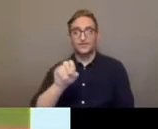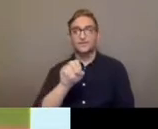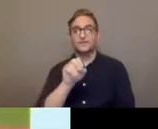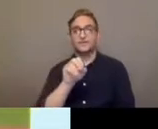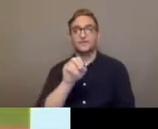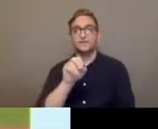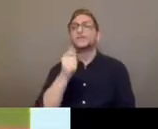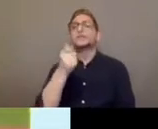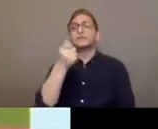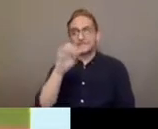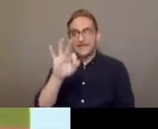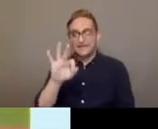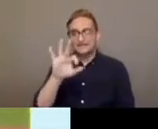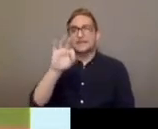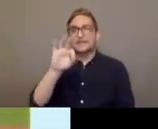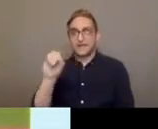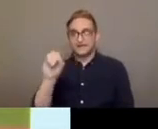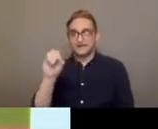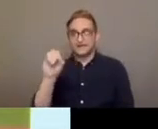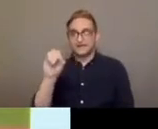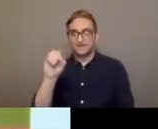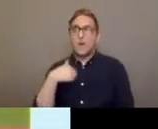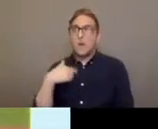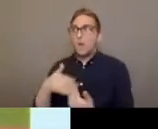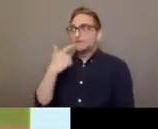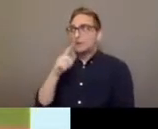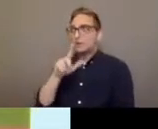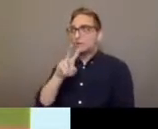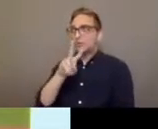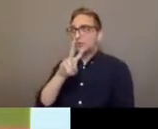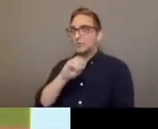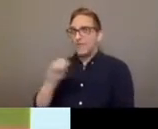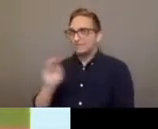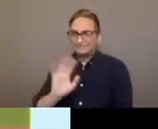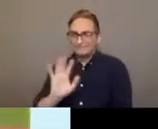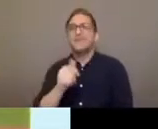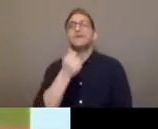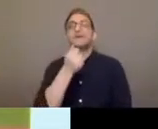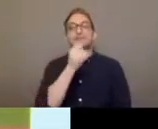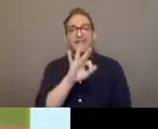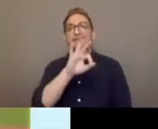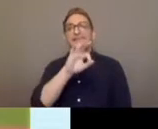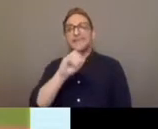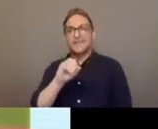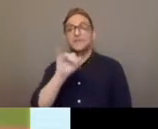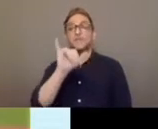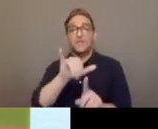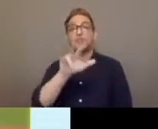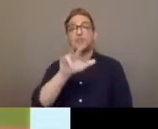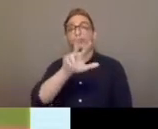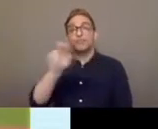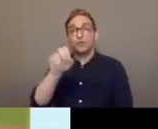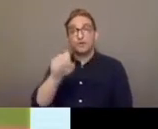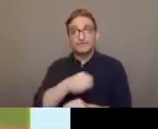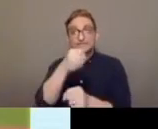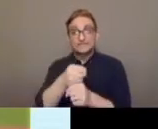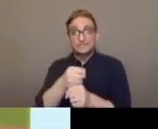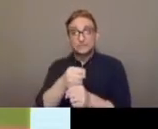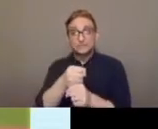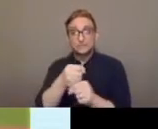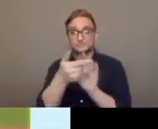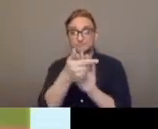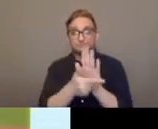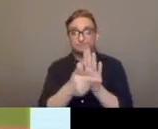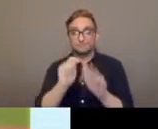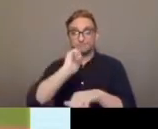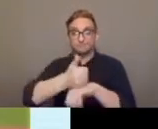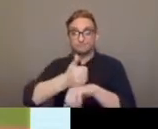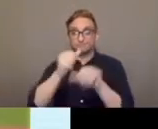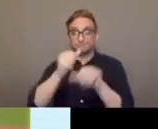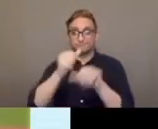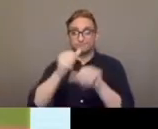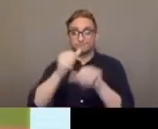of 1990, so it is a 30‑year‑old statute, one of the most important civil rights statute